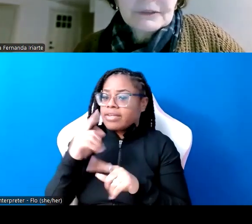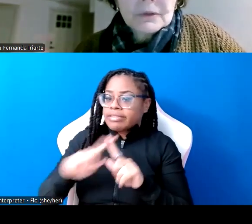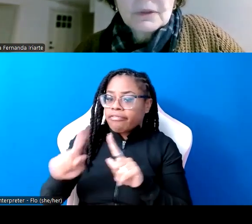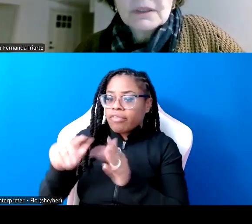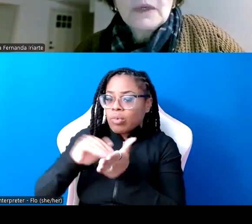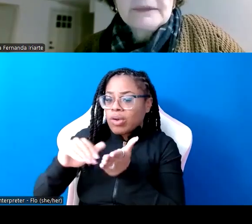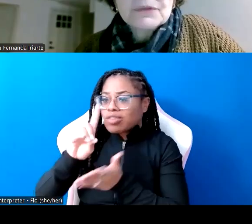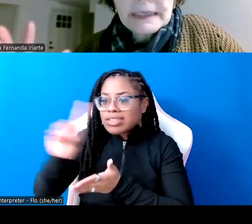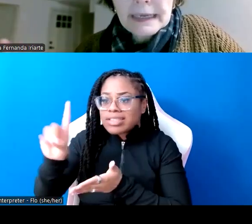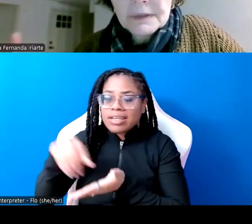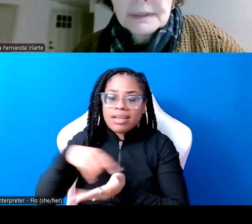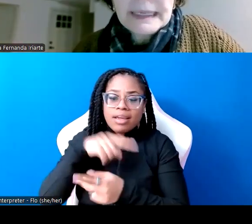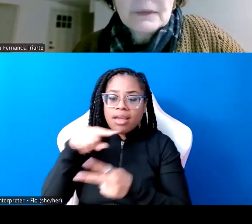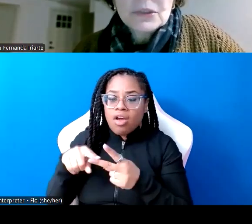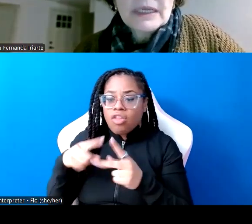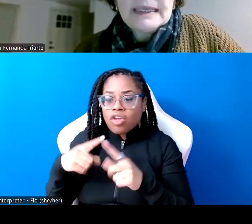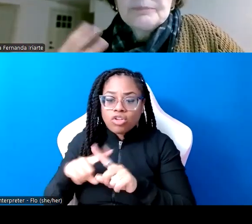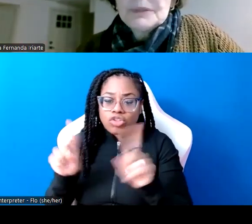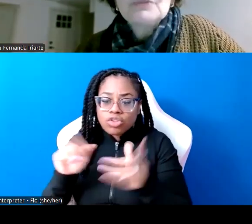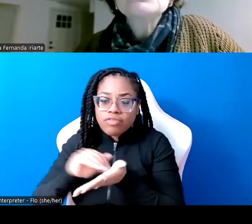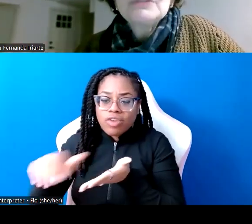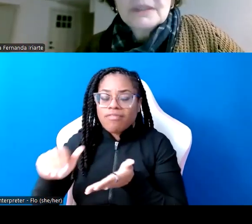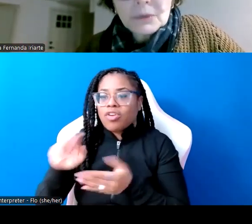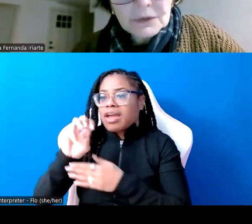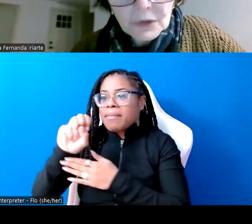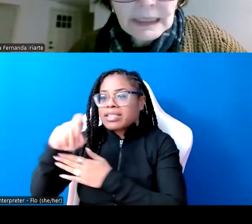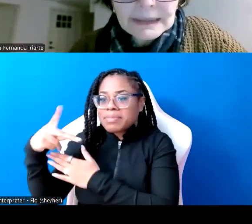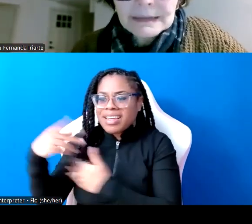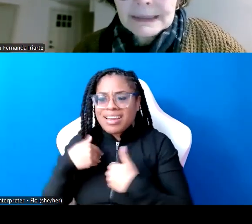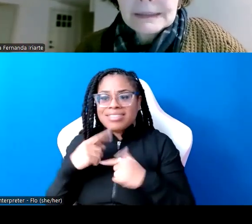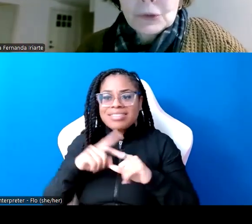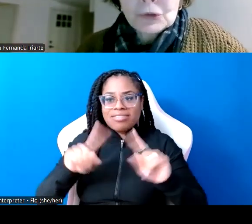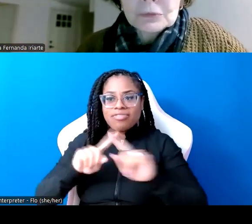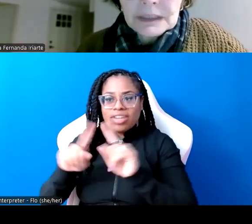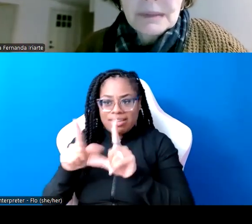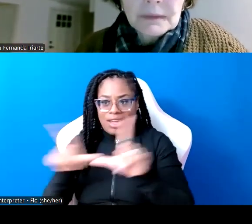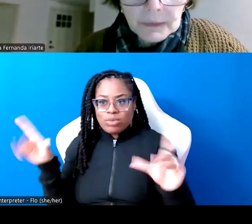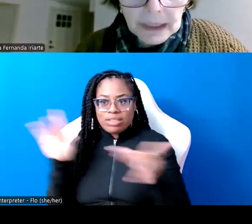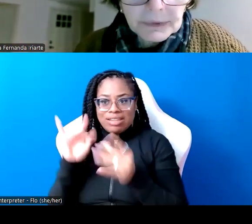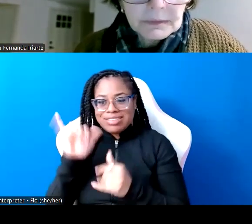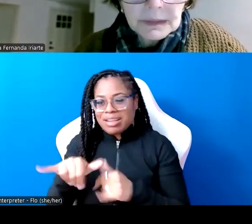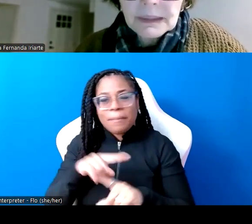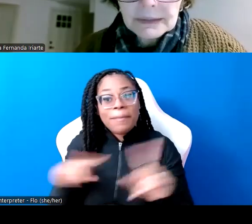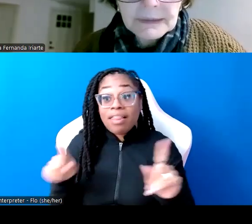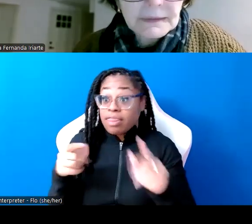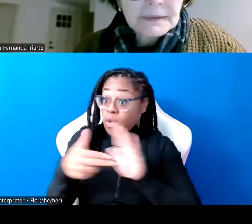So there are waivers that have this language, but there is no such thing as an institutional deeming waiver does not exist.